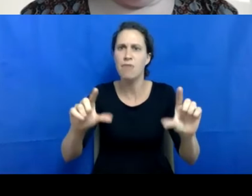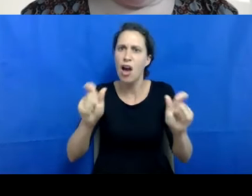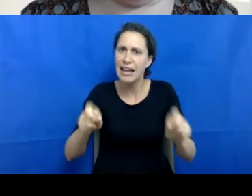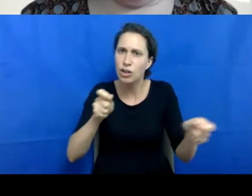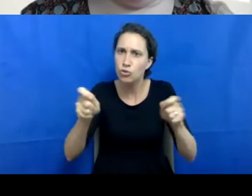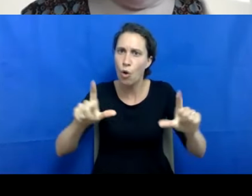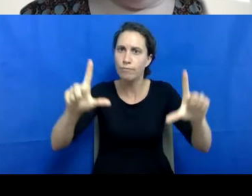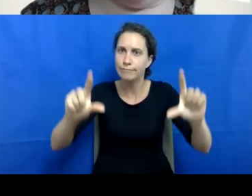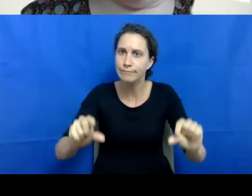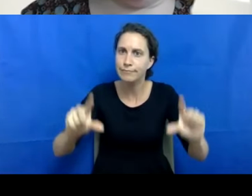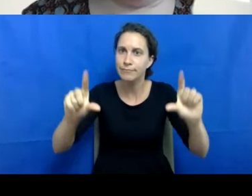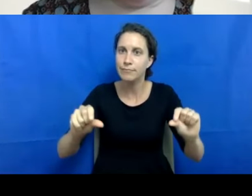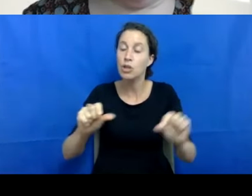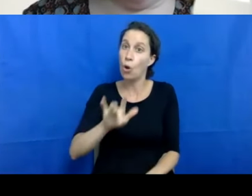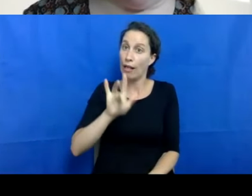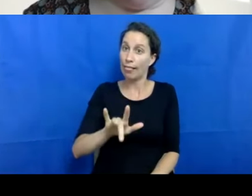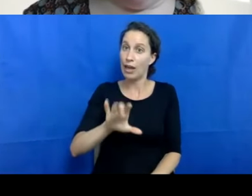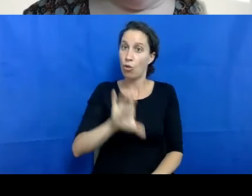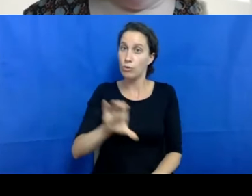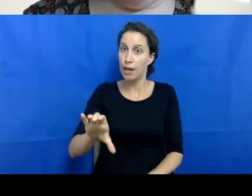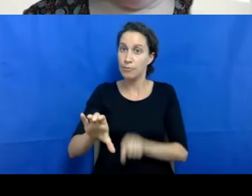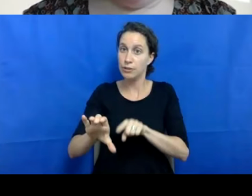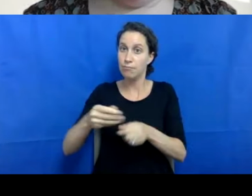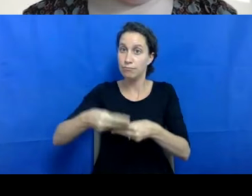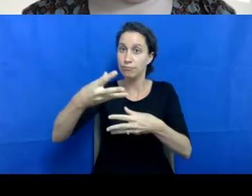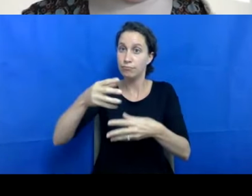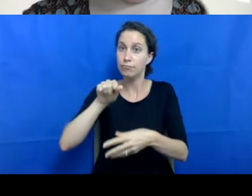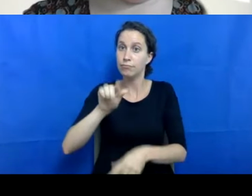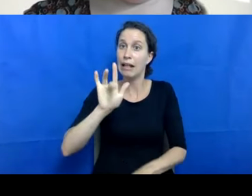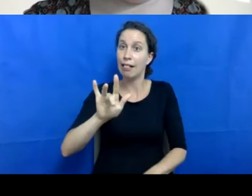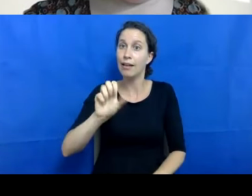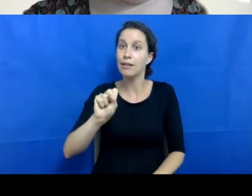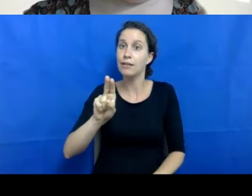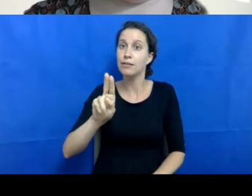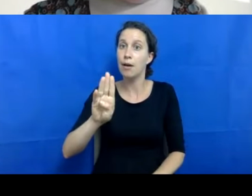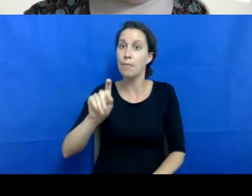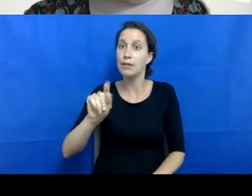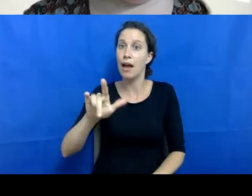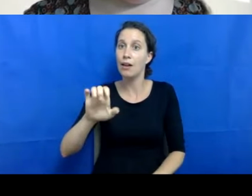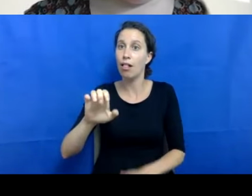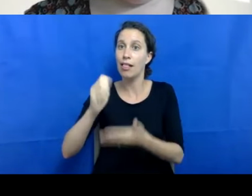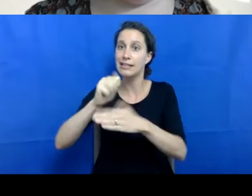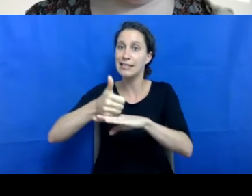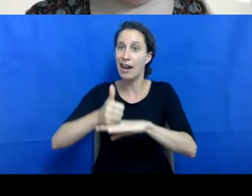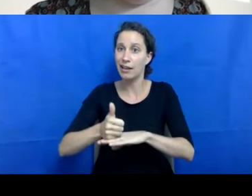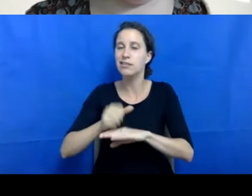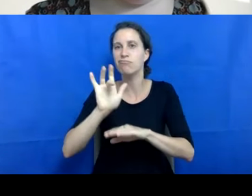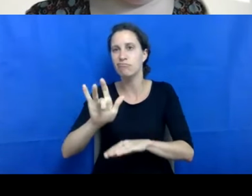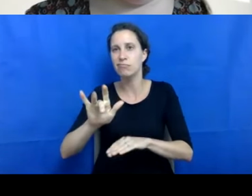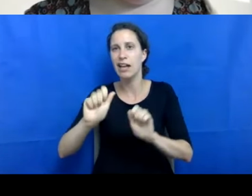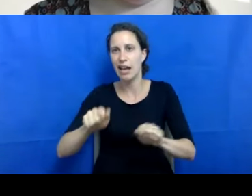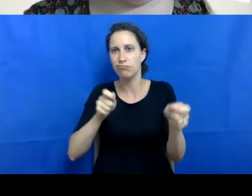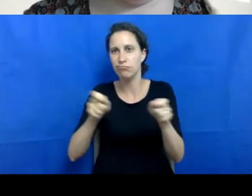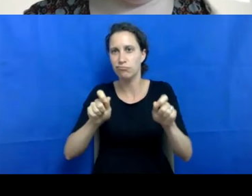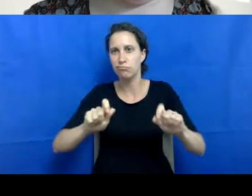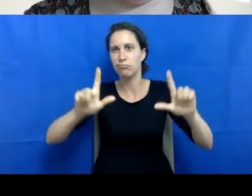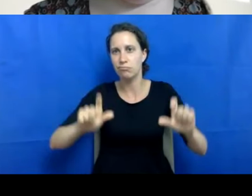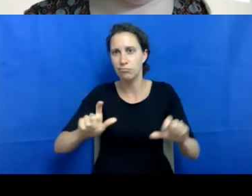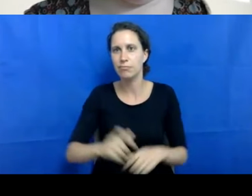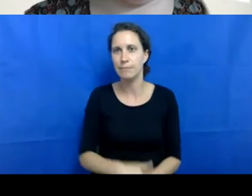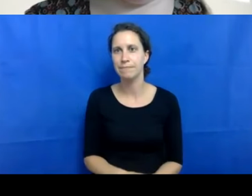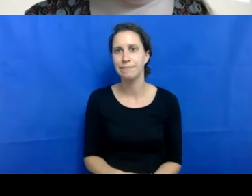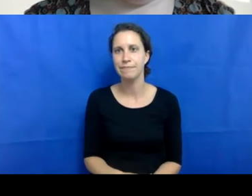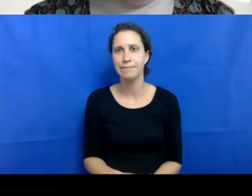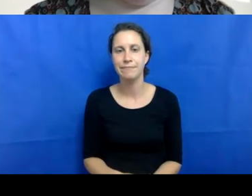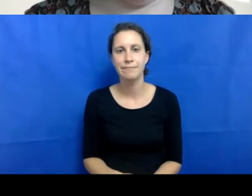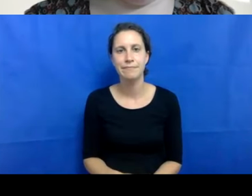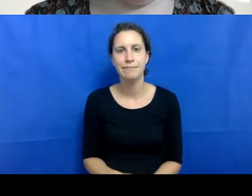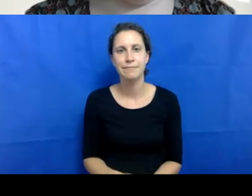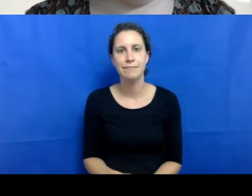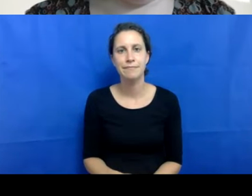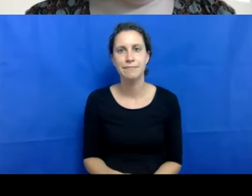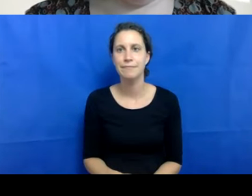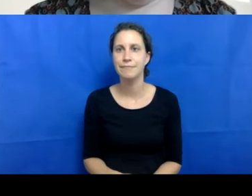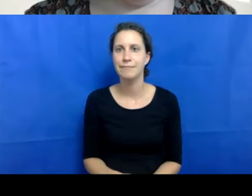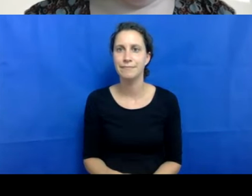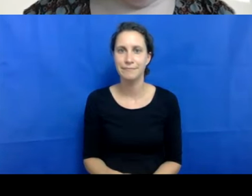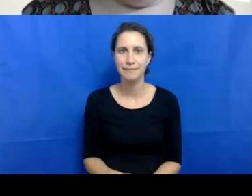Select closed caption, and then subtitle settings.